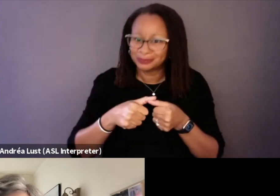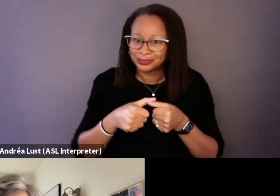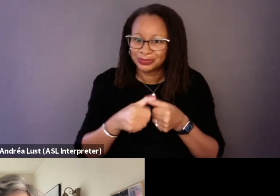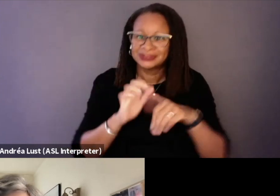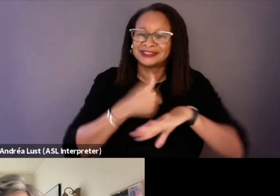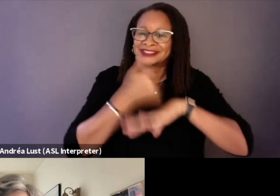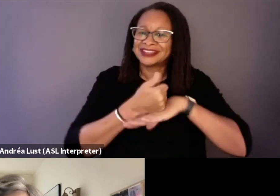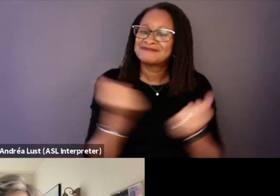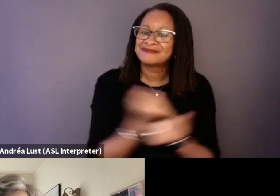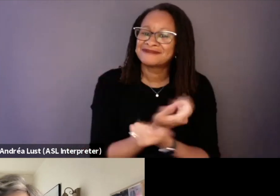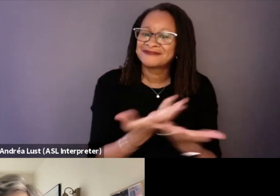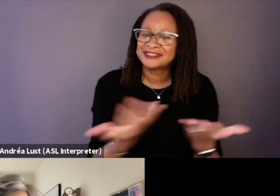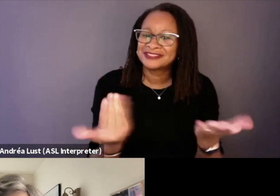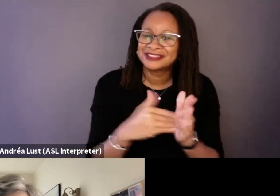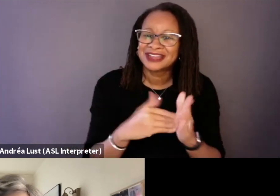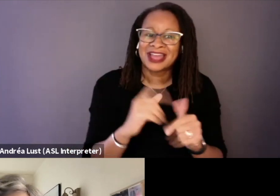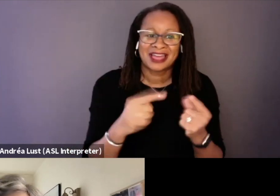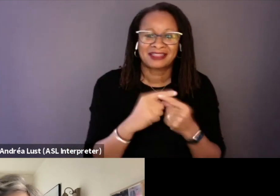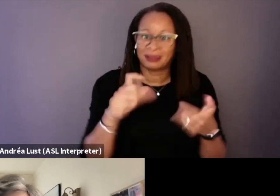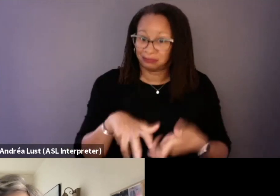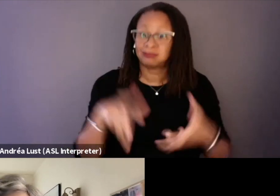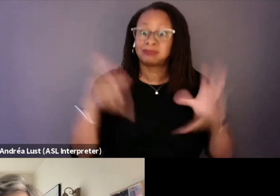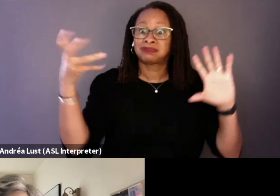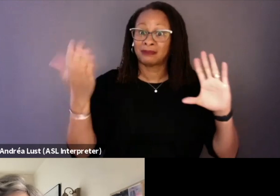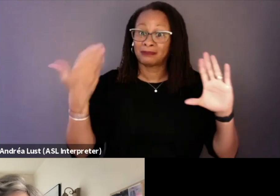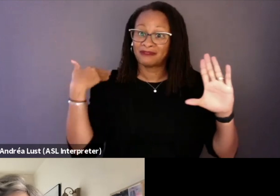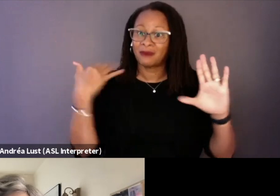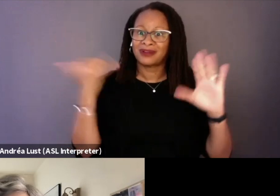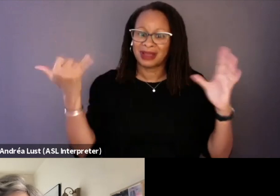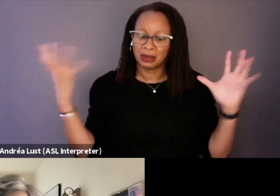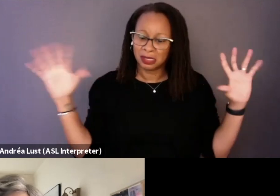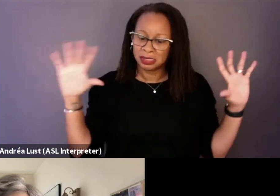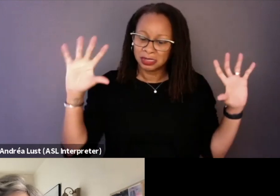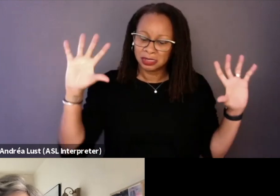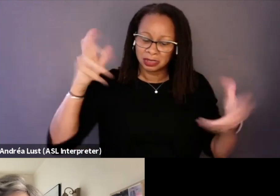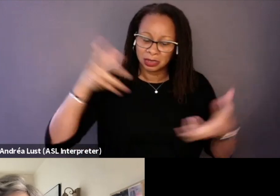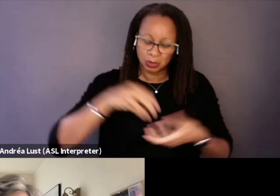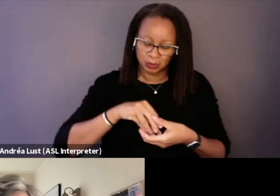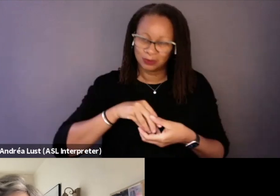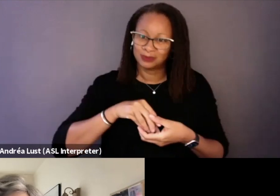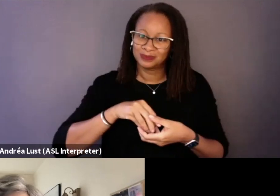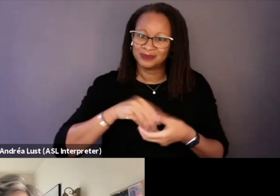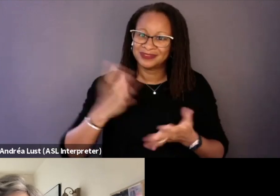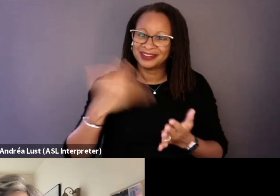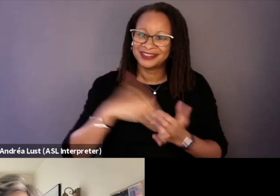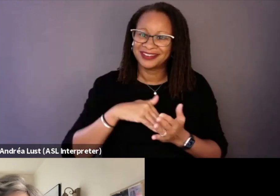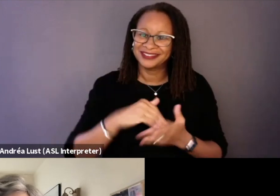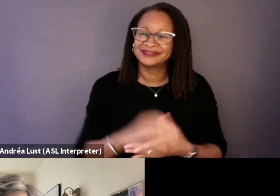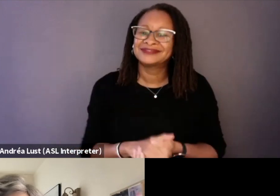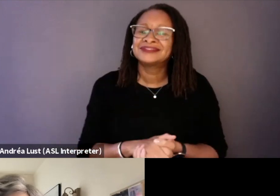that went up in fragments. And so when I first went back,